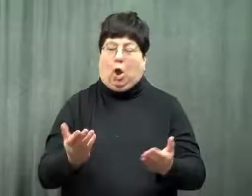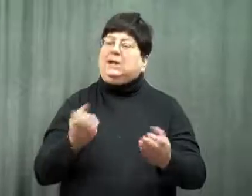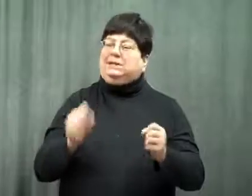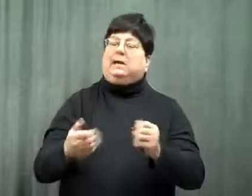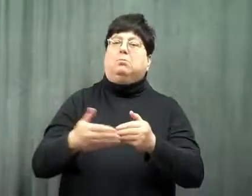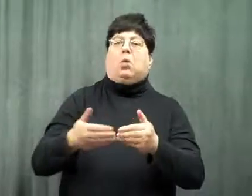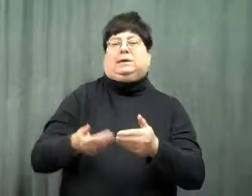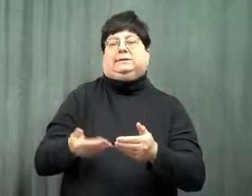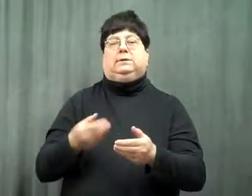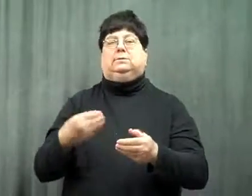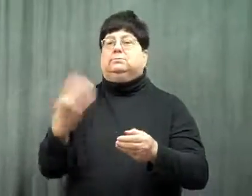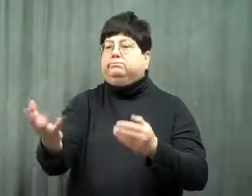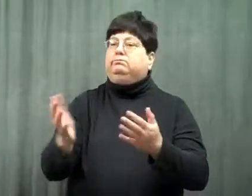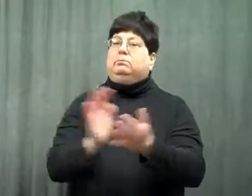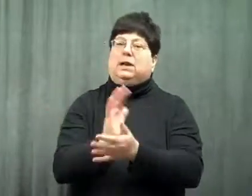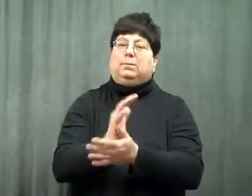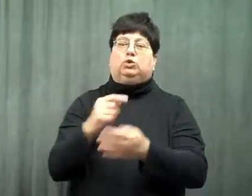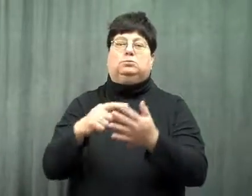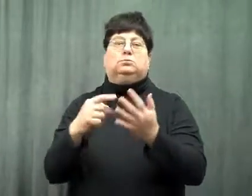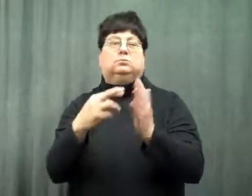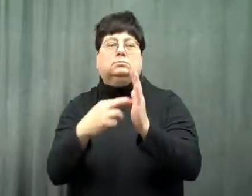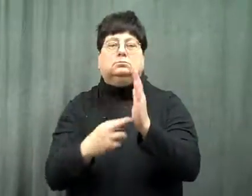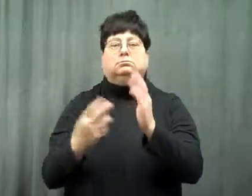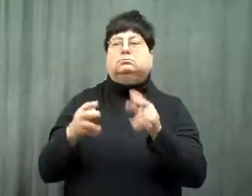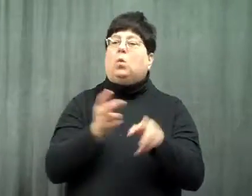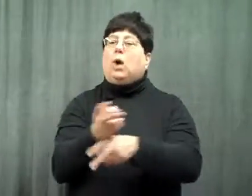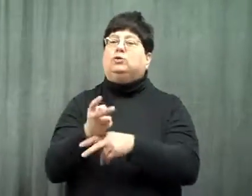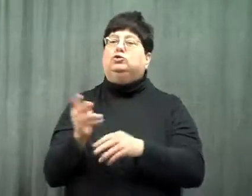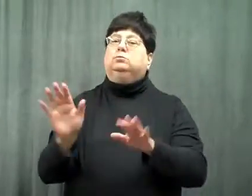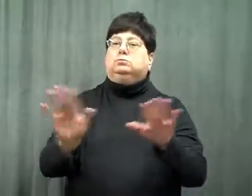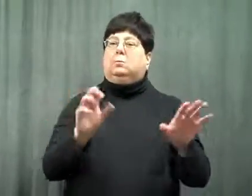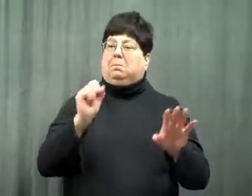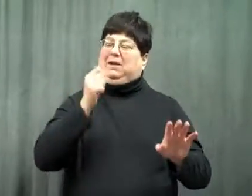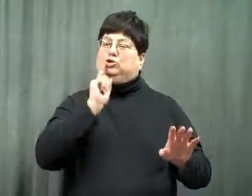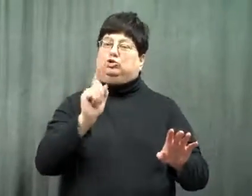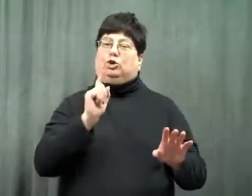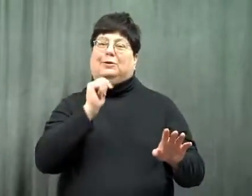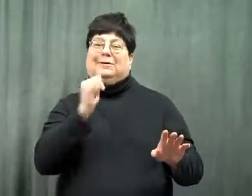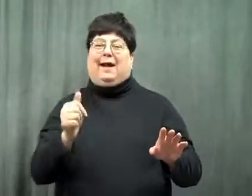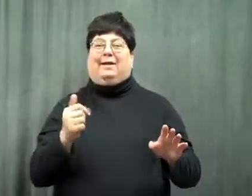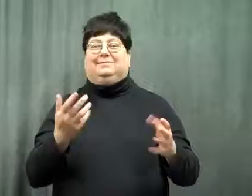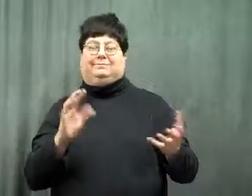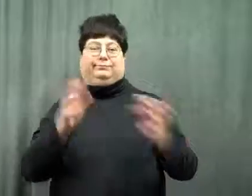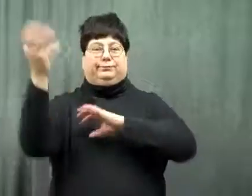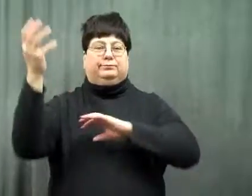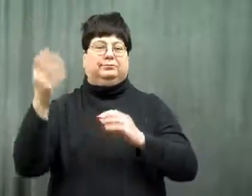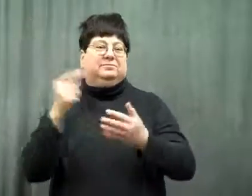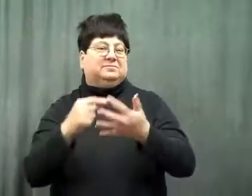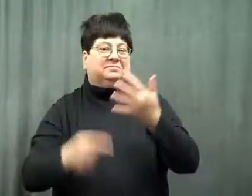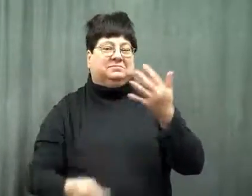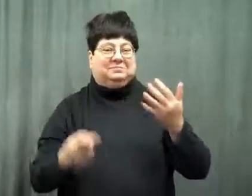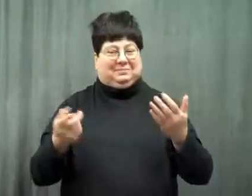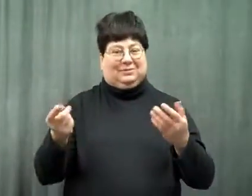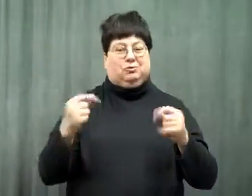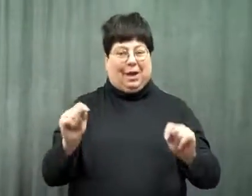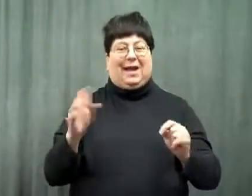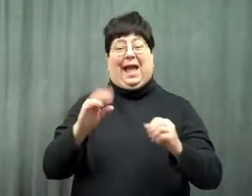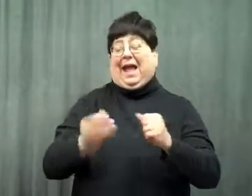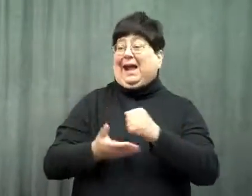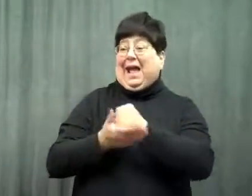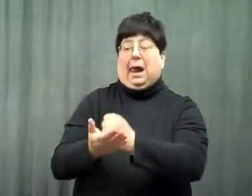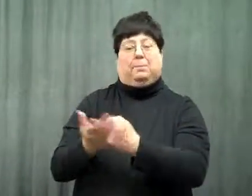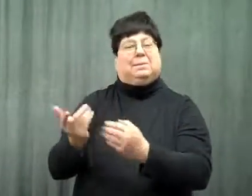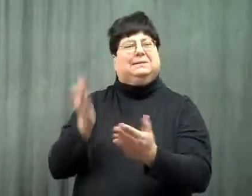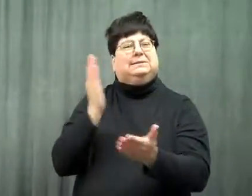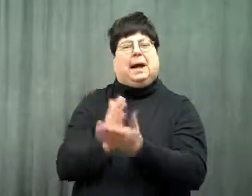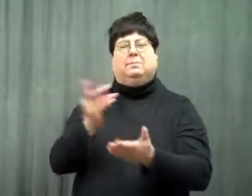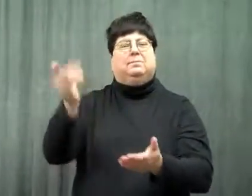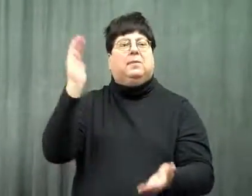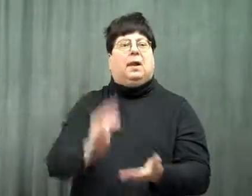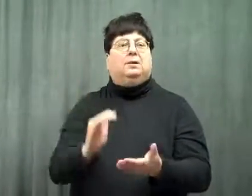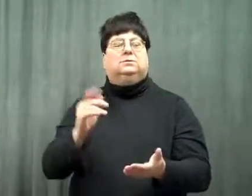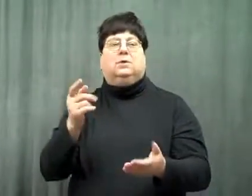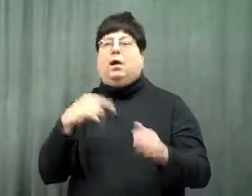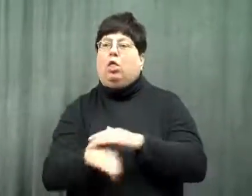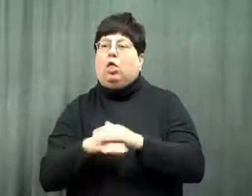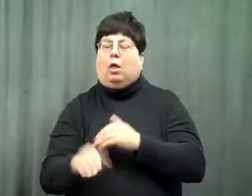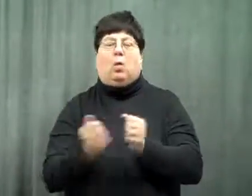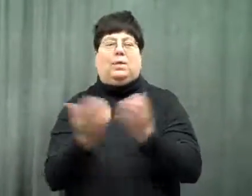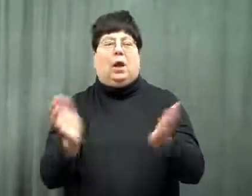to make it easier to get papers to work, reduce the number of illegals,